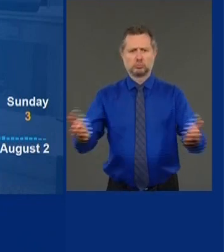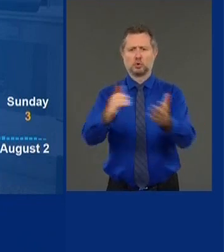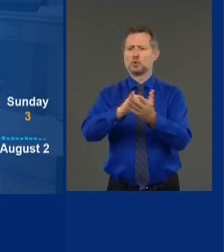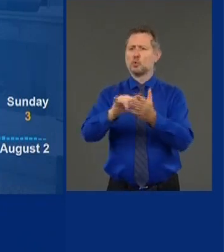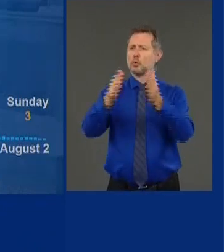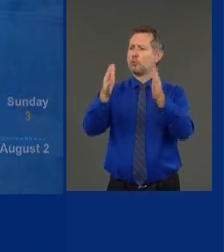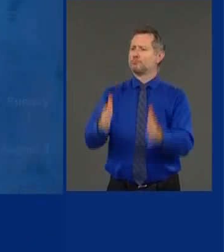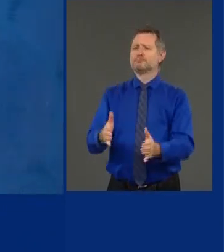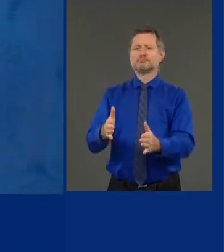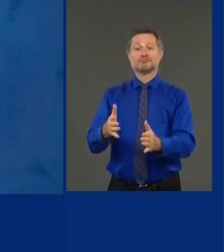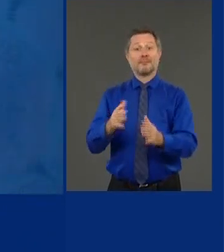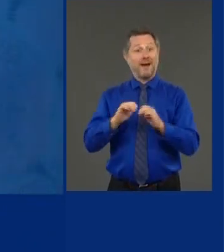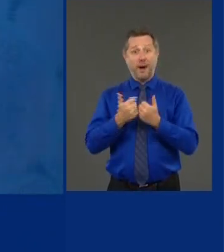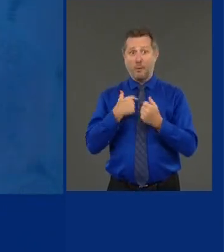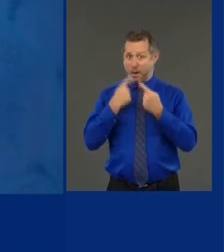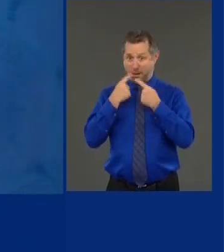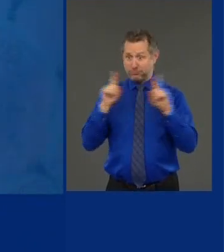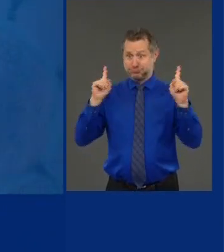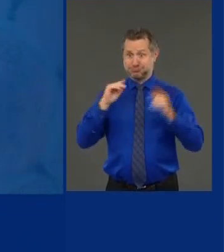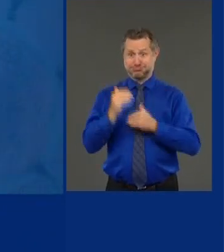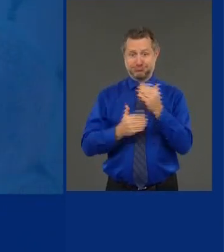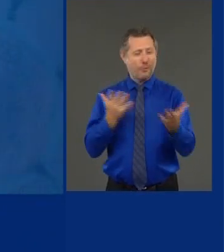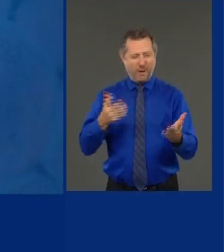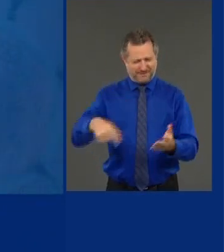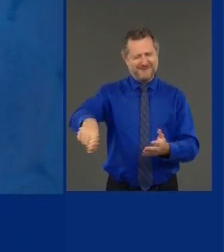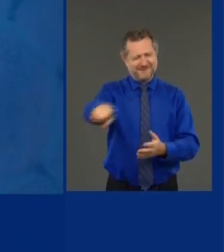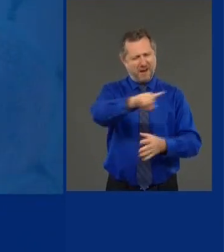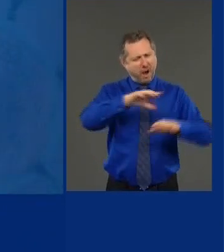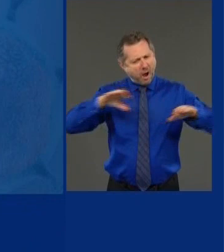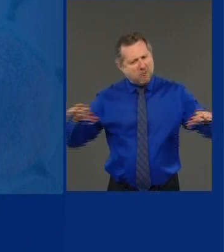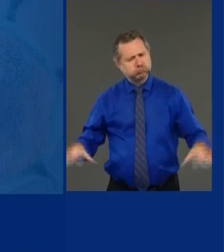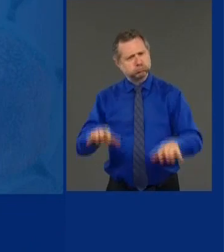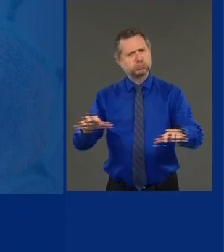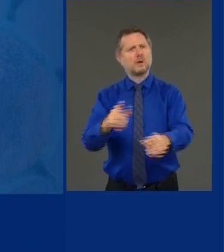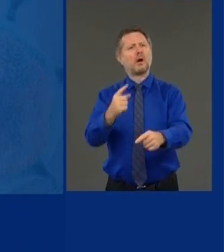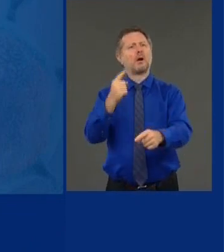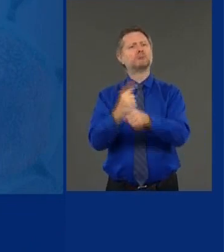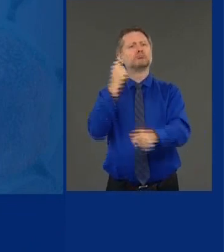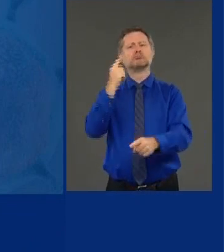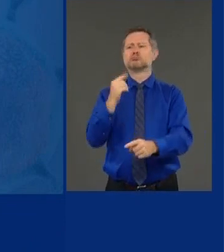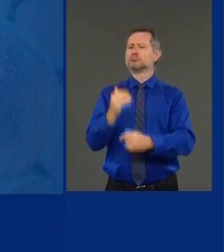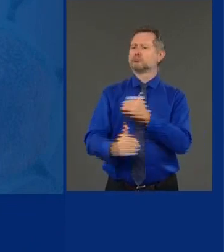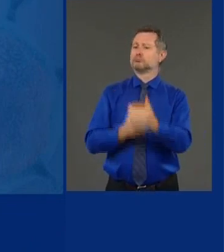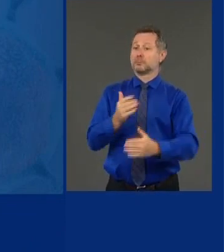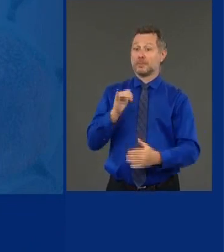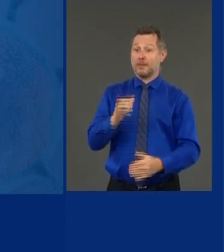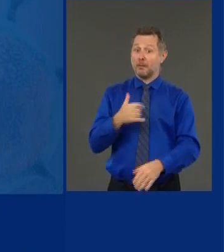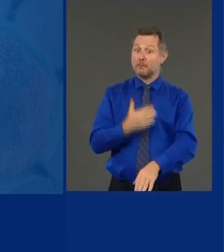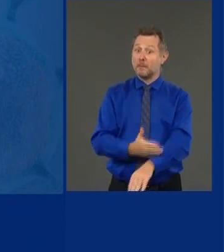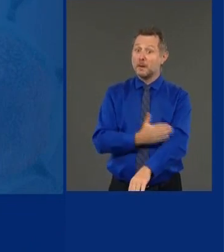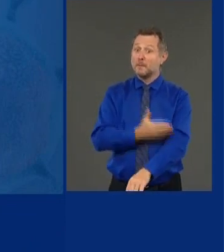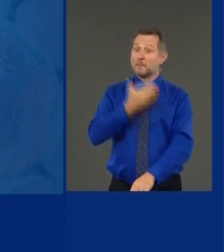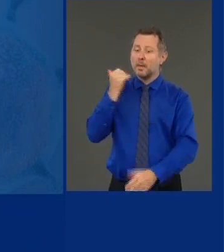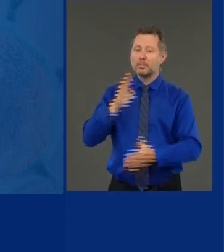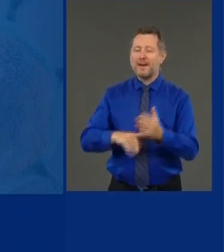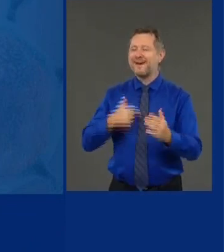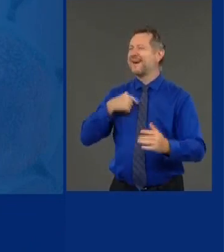SO, THIS IS REALLY ALL GREAT, GREAT NEWS, AND I CONGRATULATE NEW YORKERS, BECAUSE THIS IS PURELY A RESULT OF THE ACTIONS